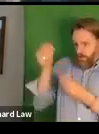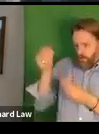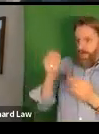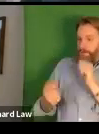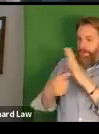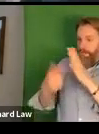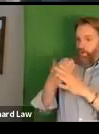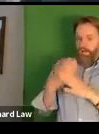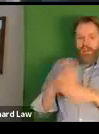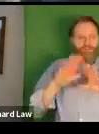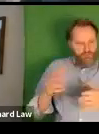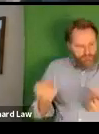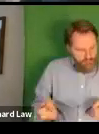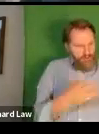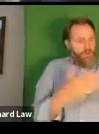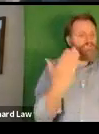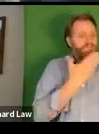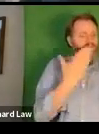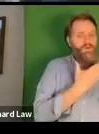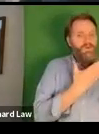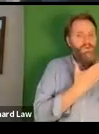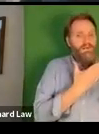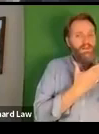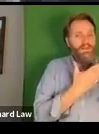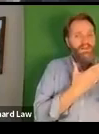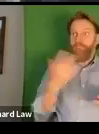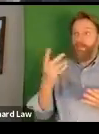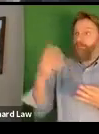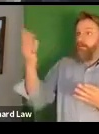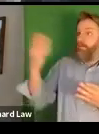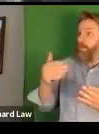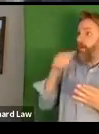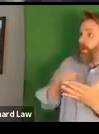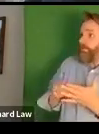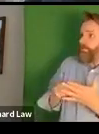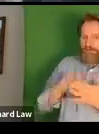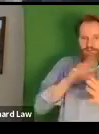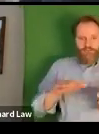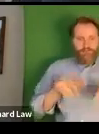the HMPO provide that information. Okay thank you James